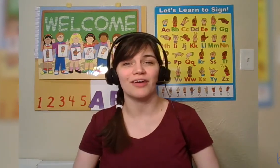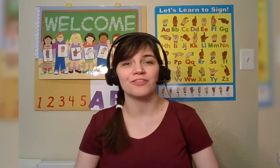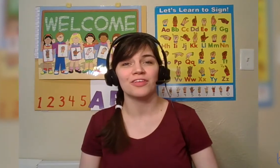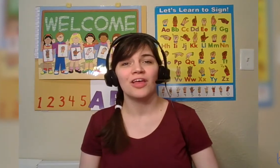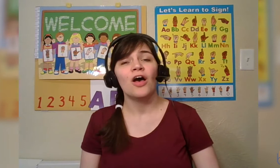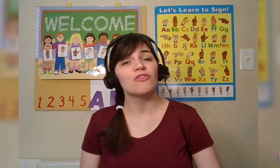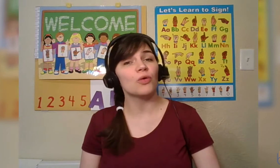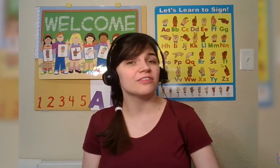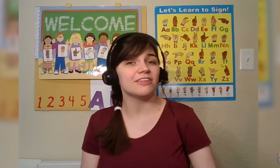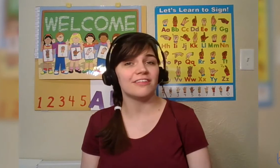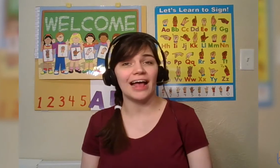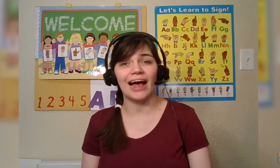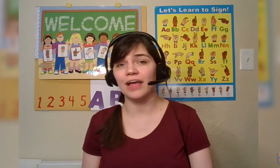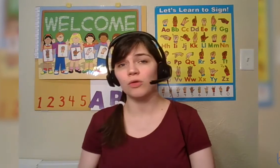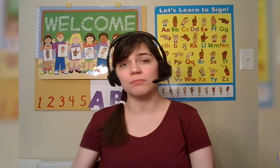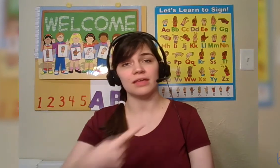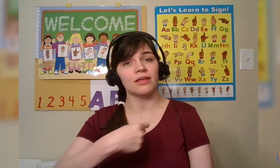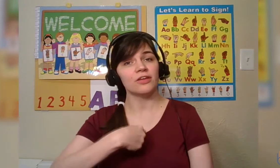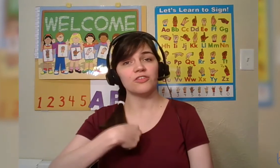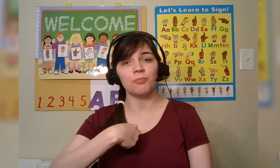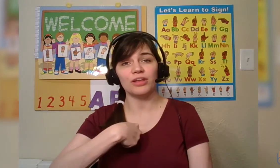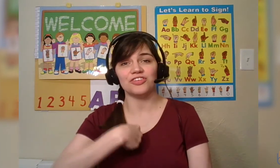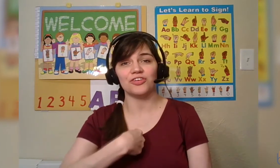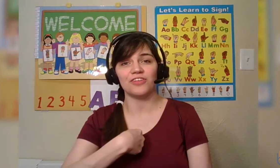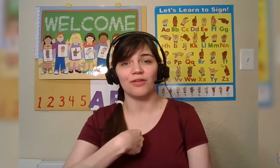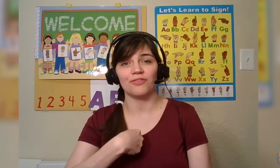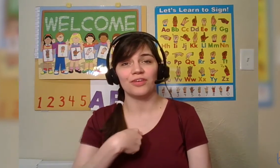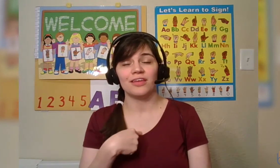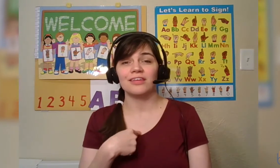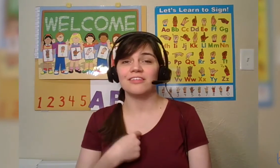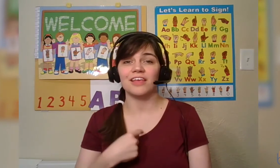Of course to say, "I or me," just point to yourself. To say,